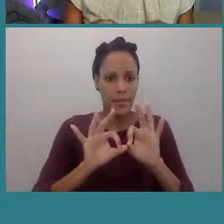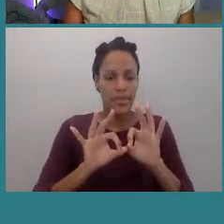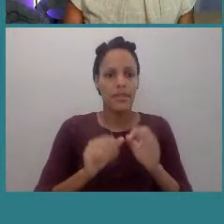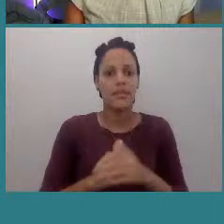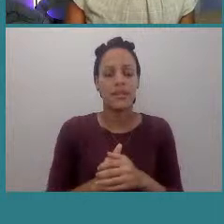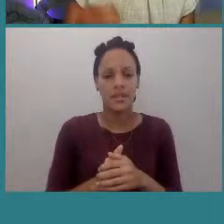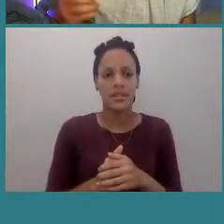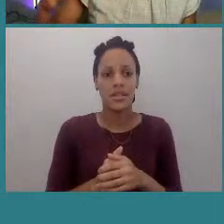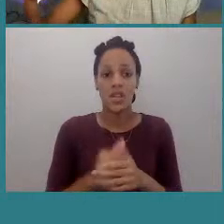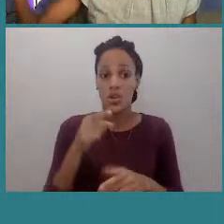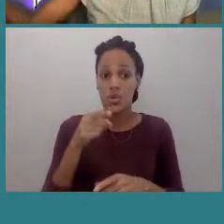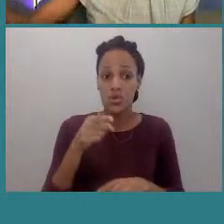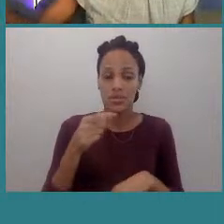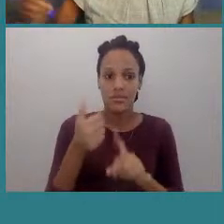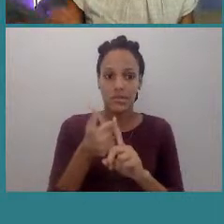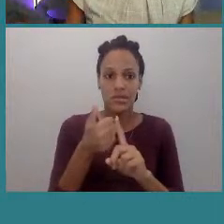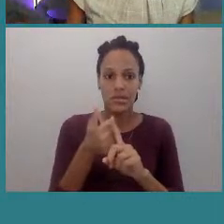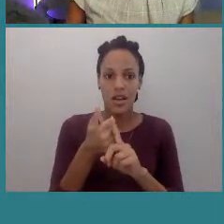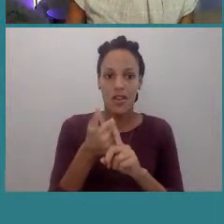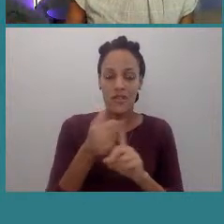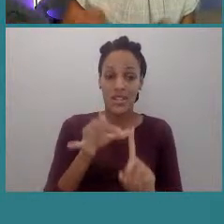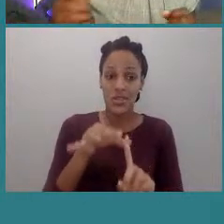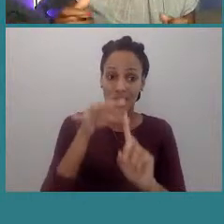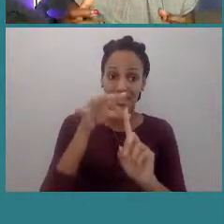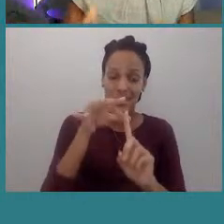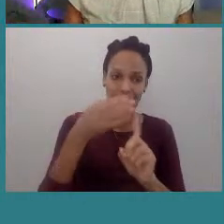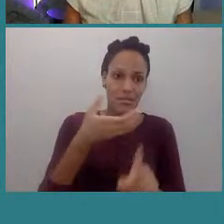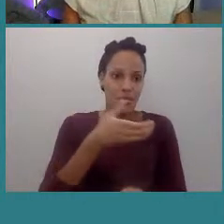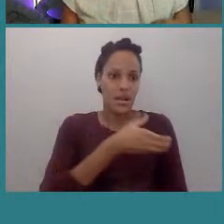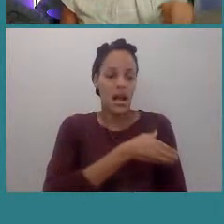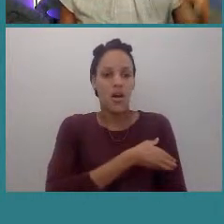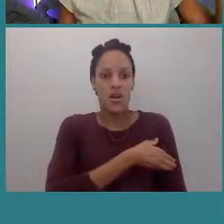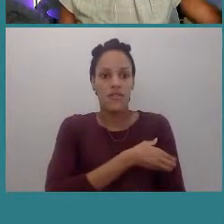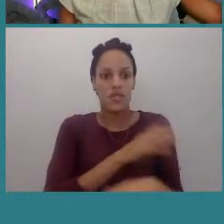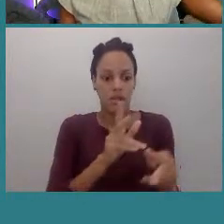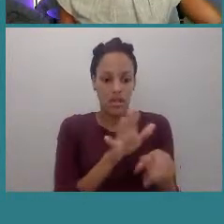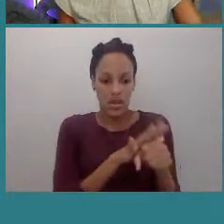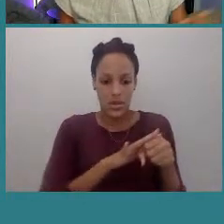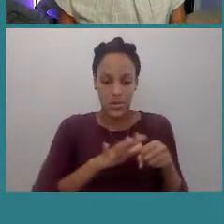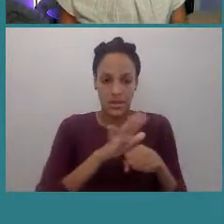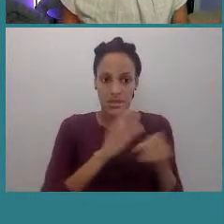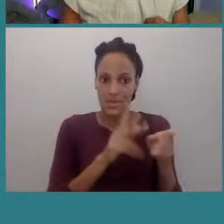position on your journey to success, right? A journey to the representation work that